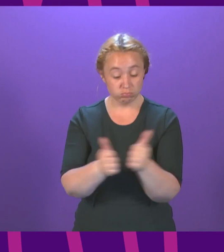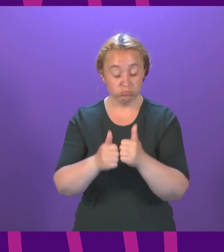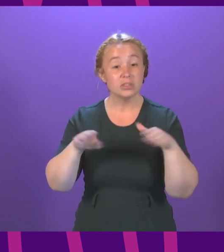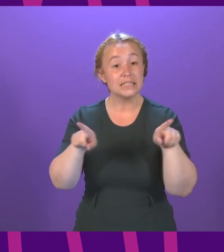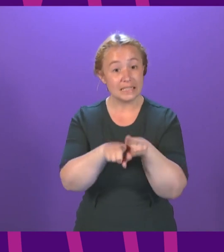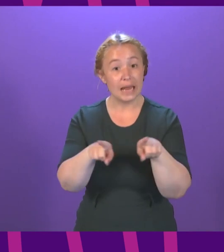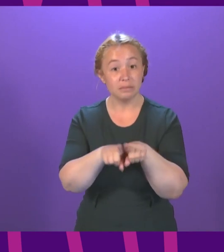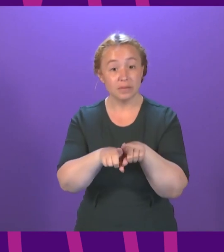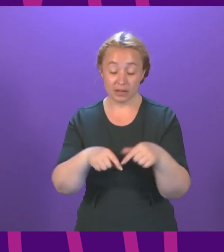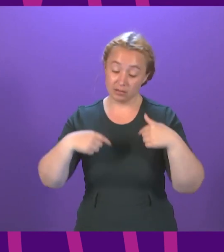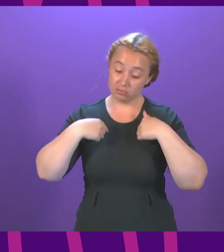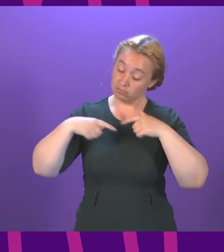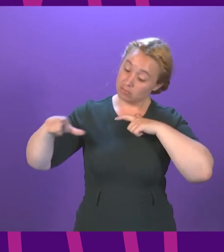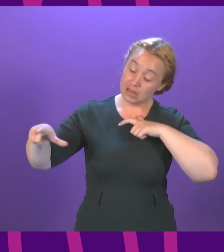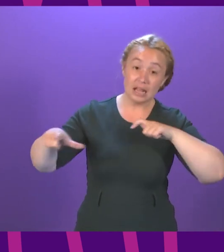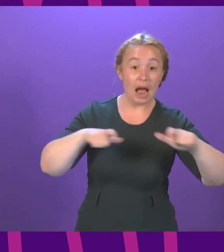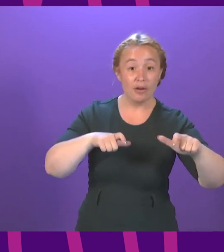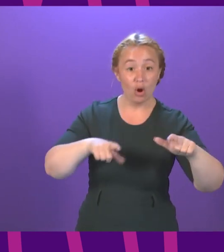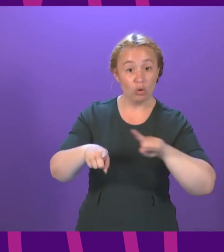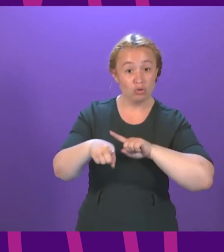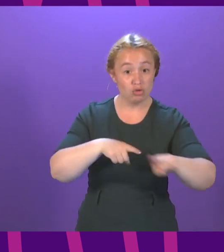We continue to do everything that we can to make sure that the roll-out continues.